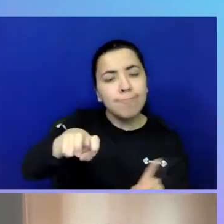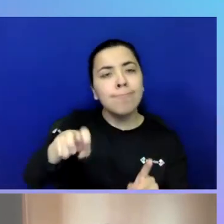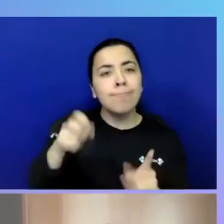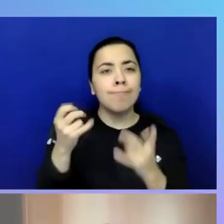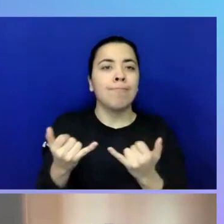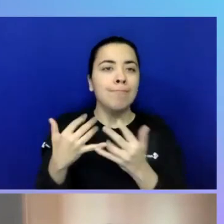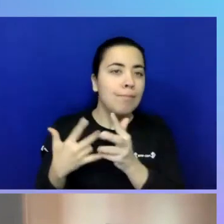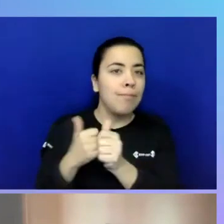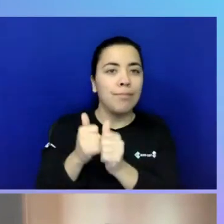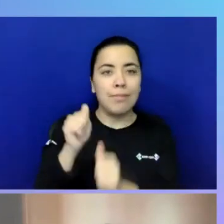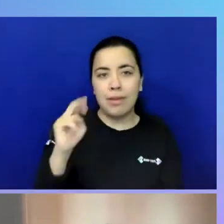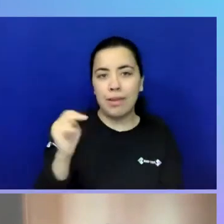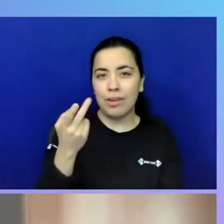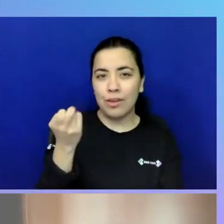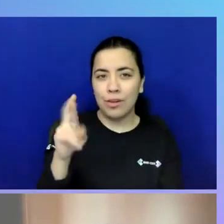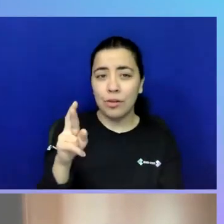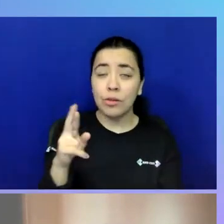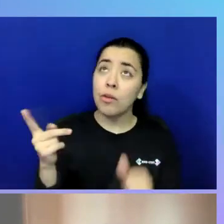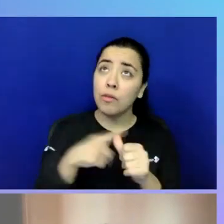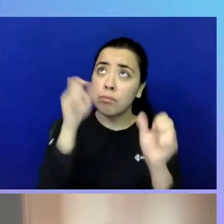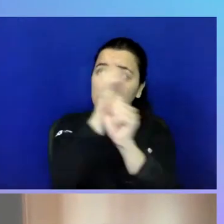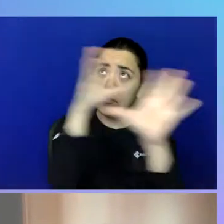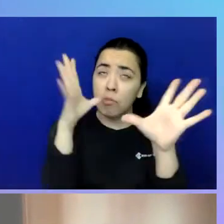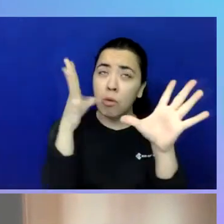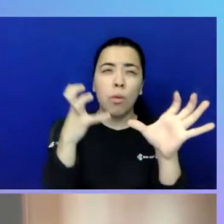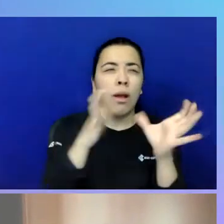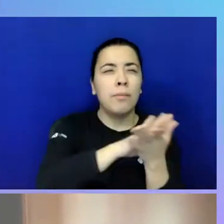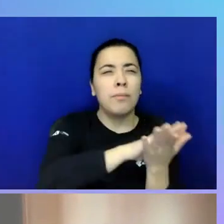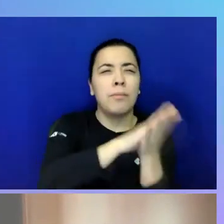platform, you know, all while enhancing user experience,